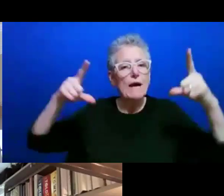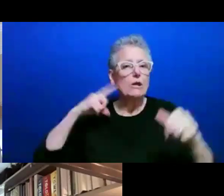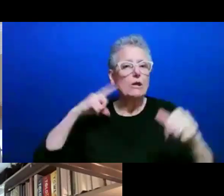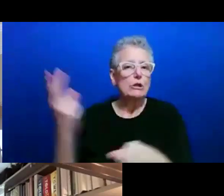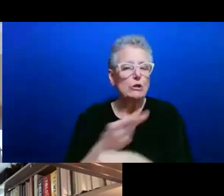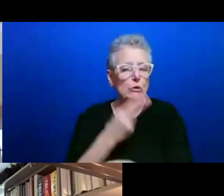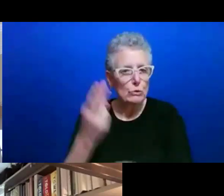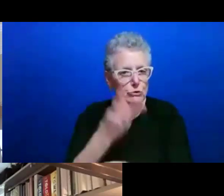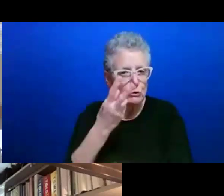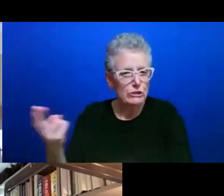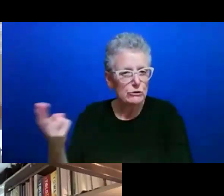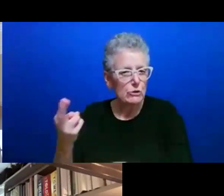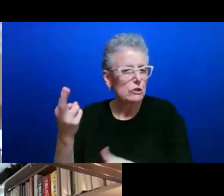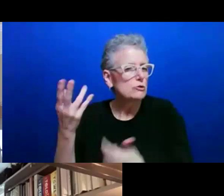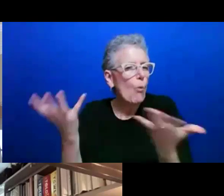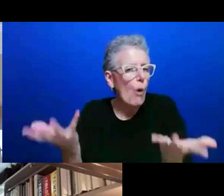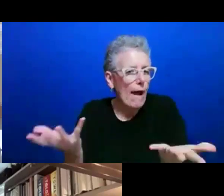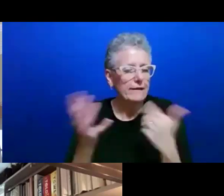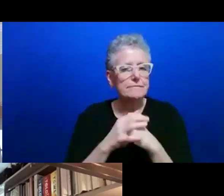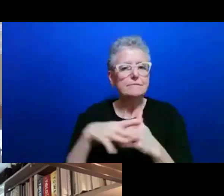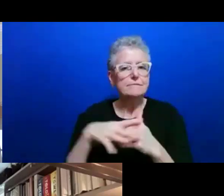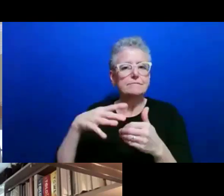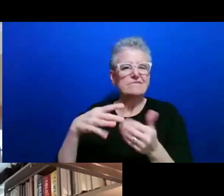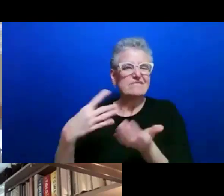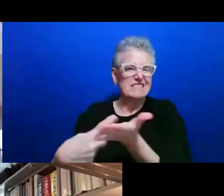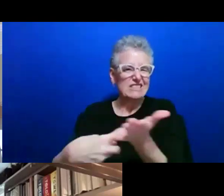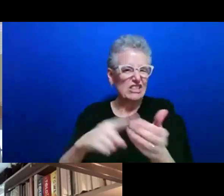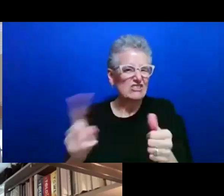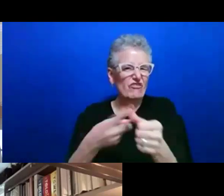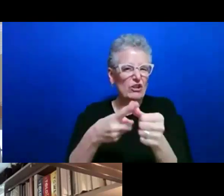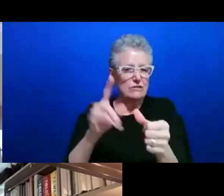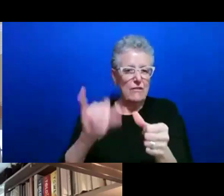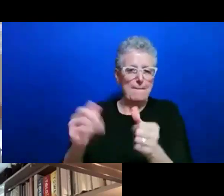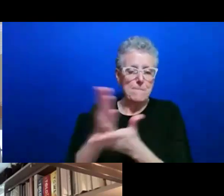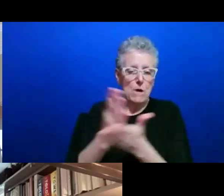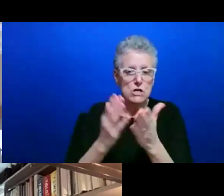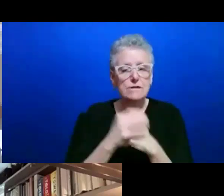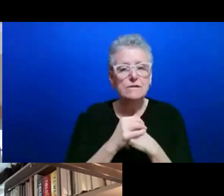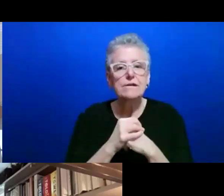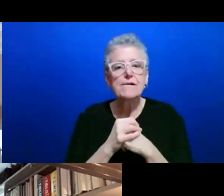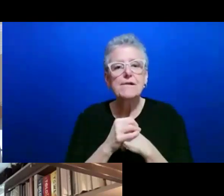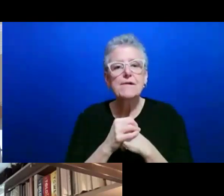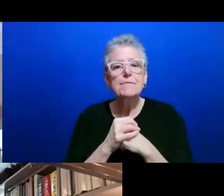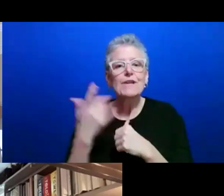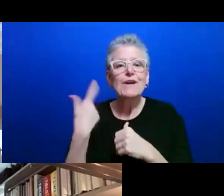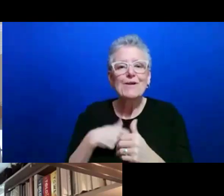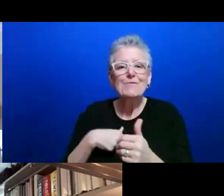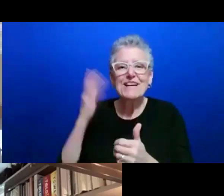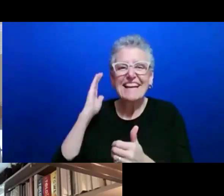Let's talk about those things first. We'll get to, what did you have to research and find